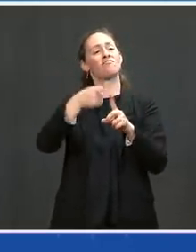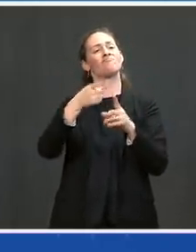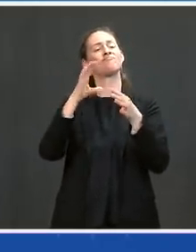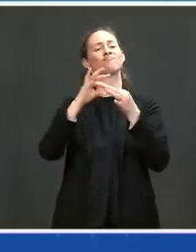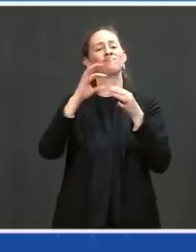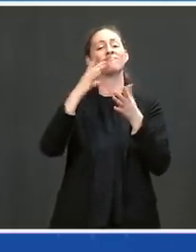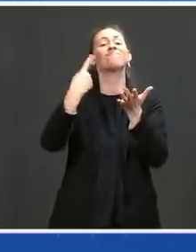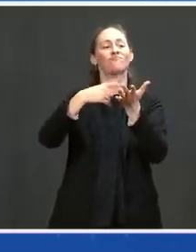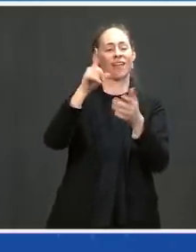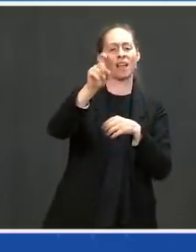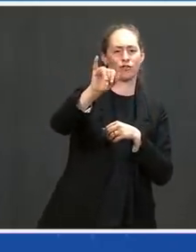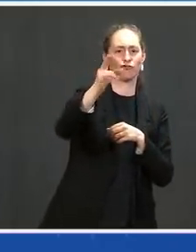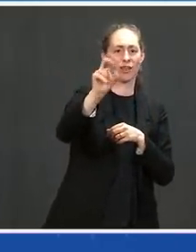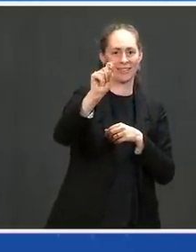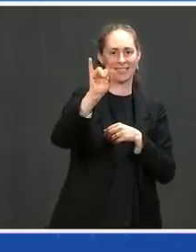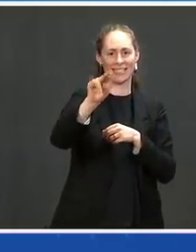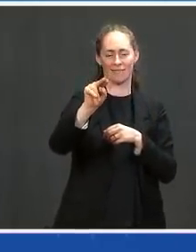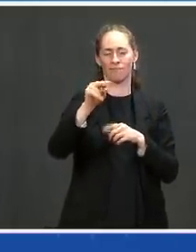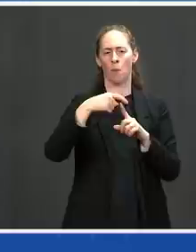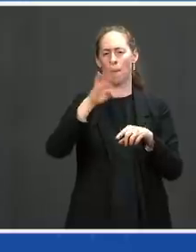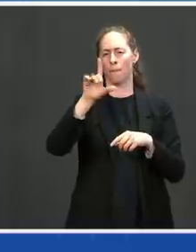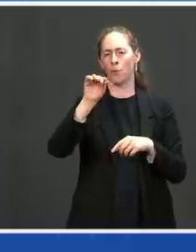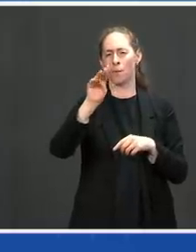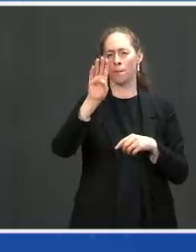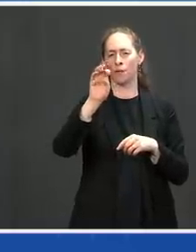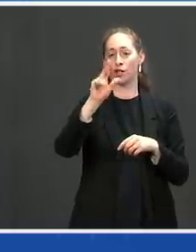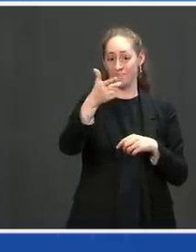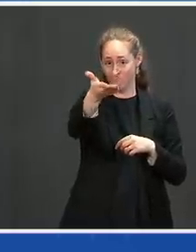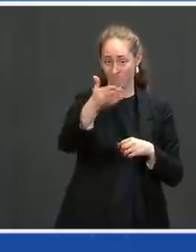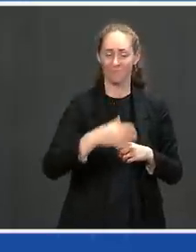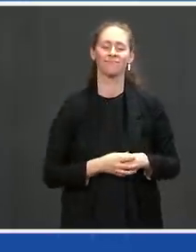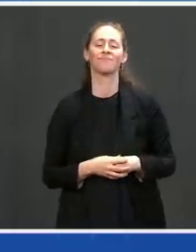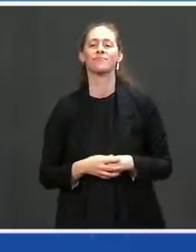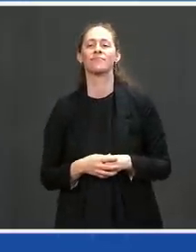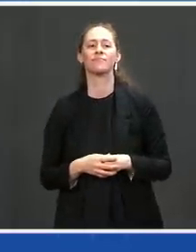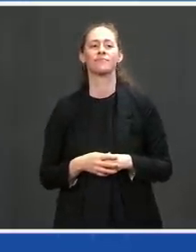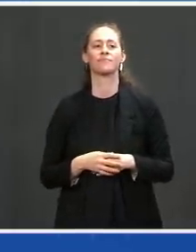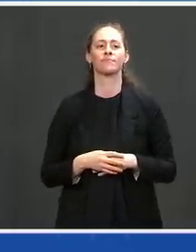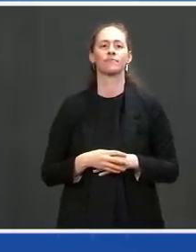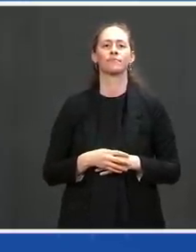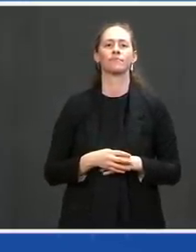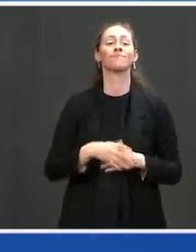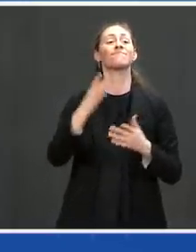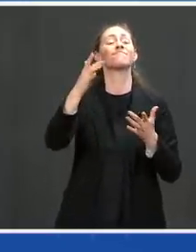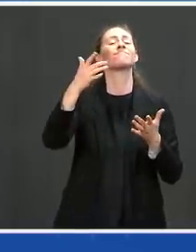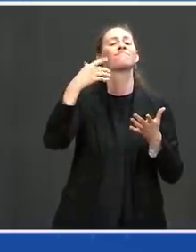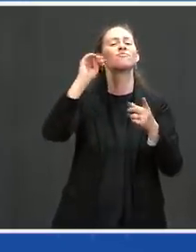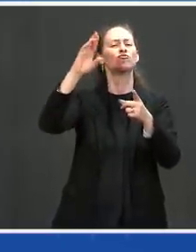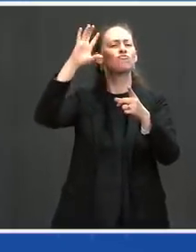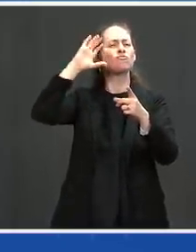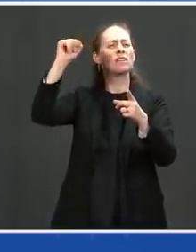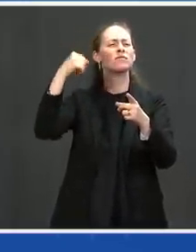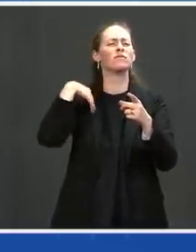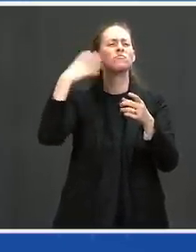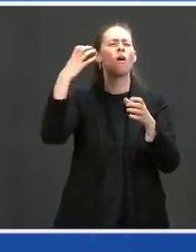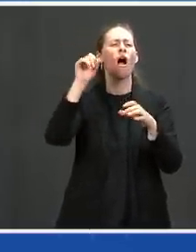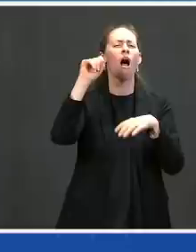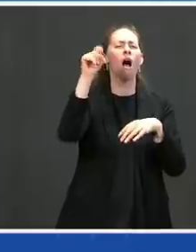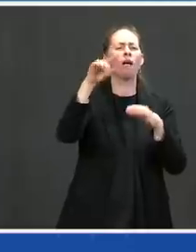The Press: Thanks, Mr. President. I wanted to ask about your relationship with China now that you've been in office for a couple months. There's obviously the meeting in Alaska